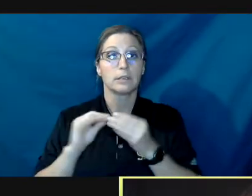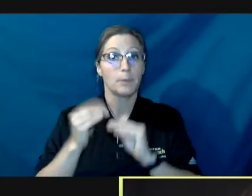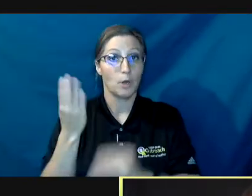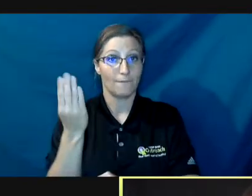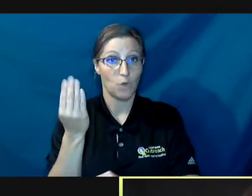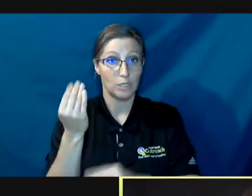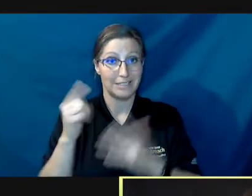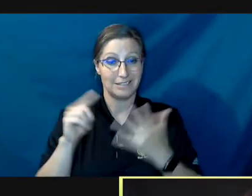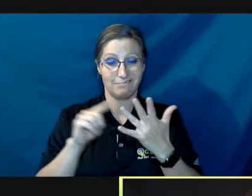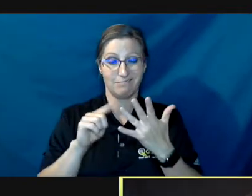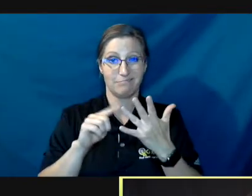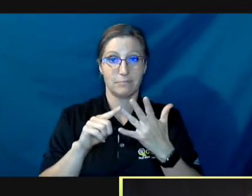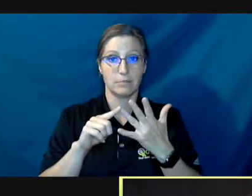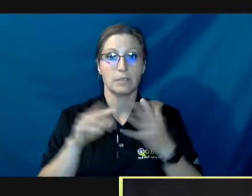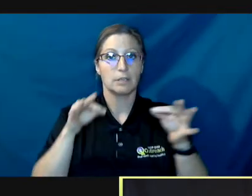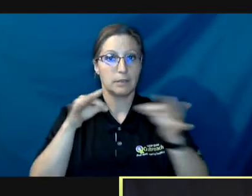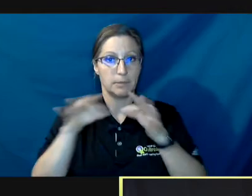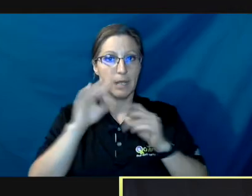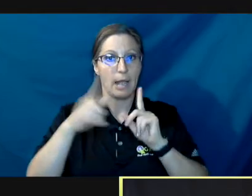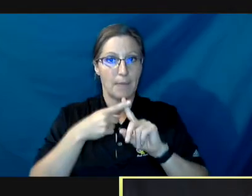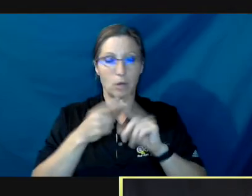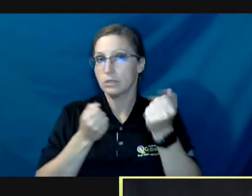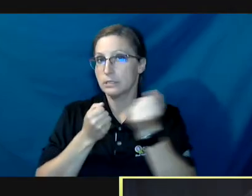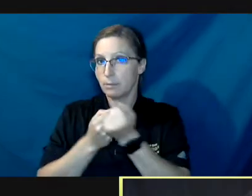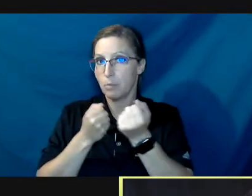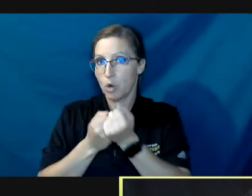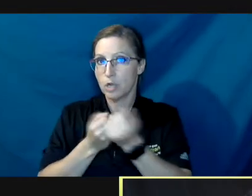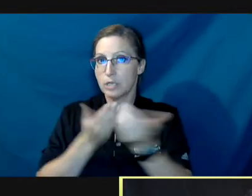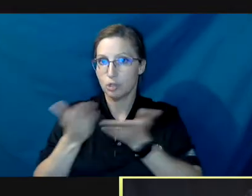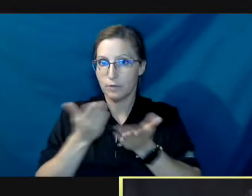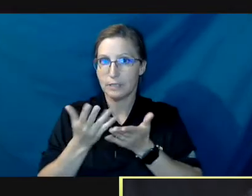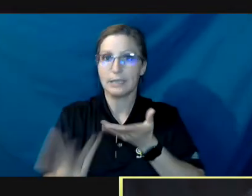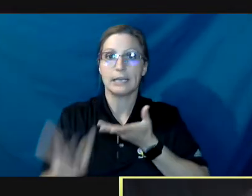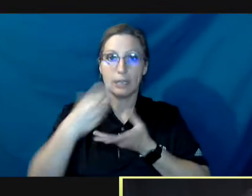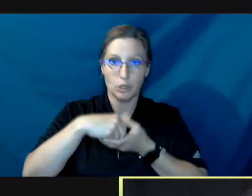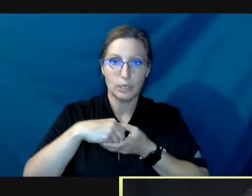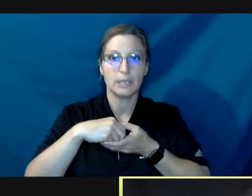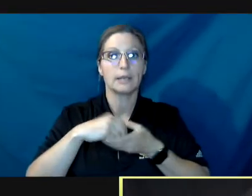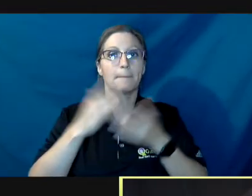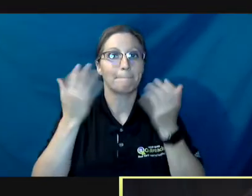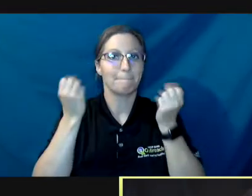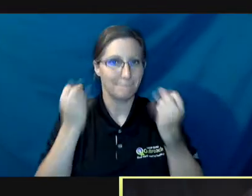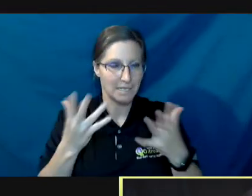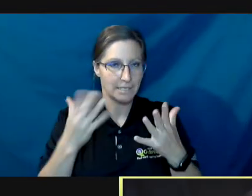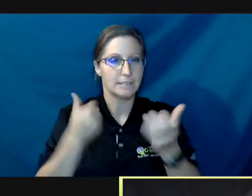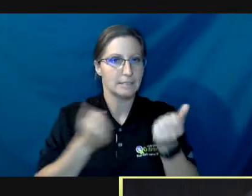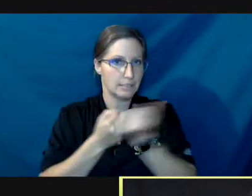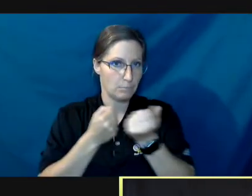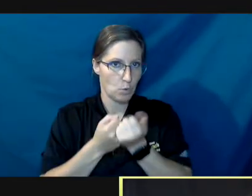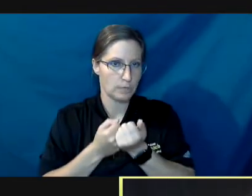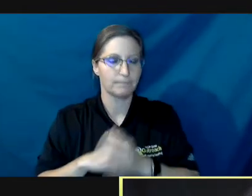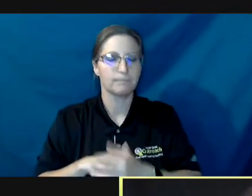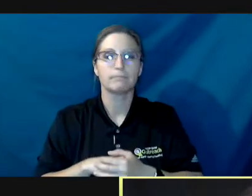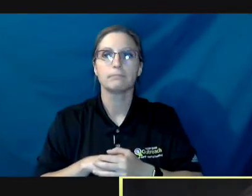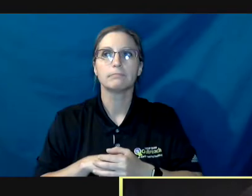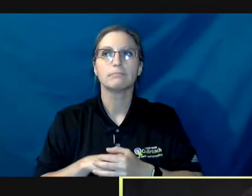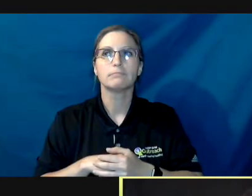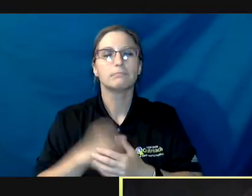is number 14: Explanation of support services including multiple support systems. The students we often work with today